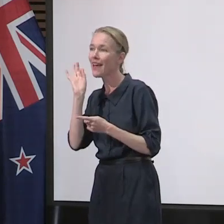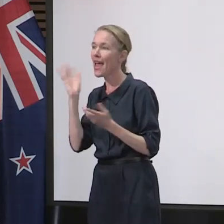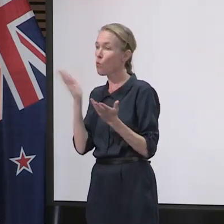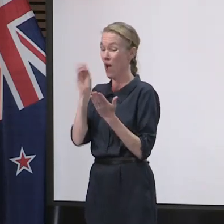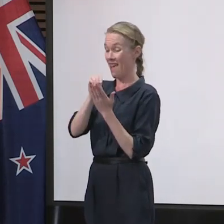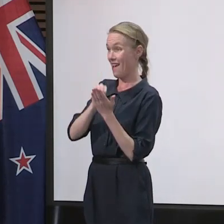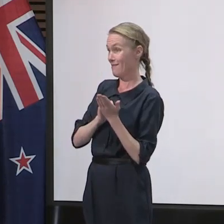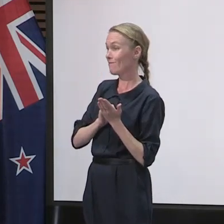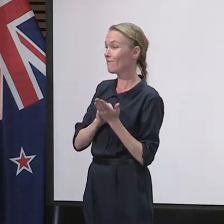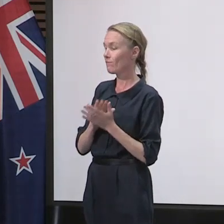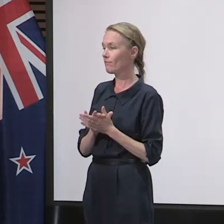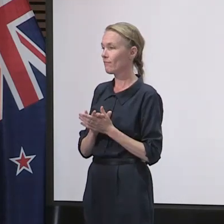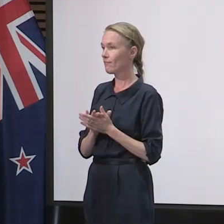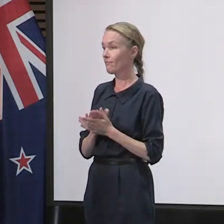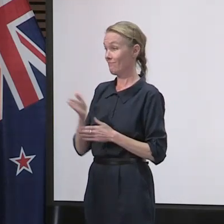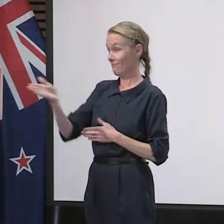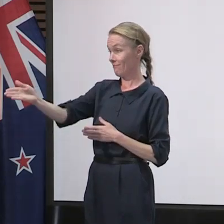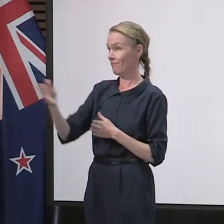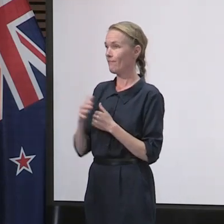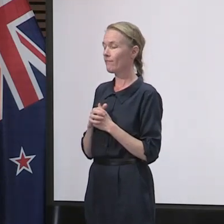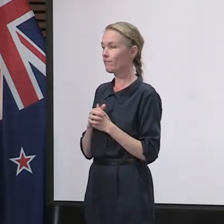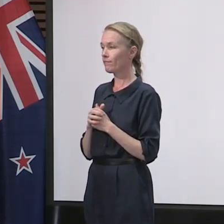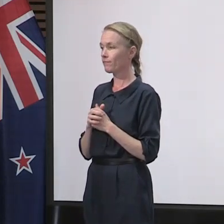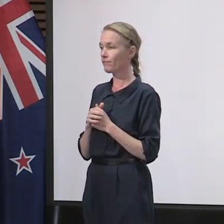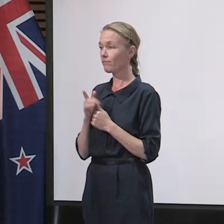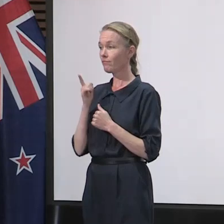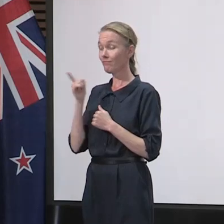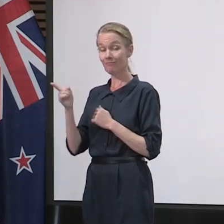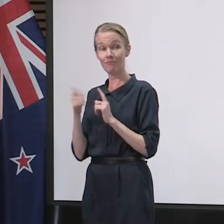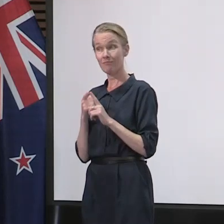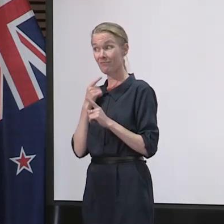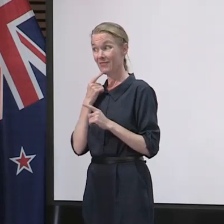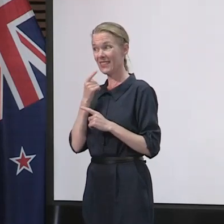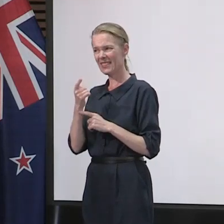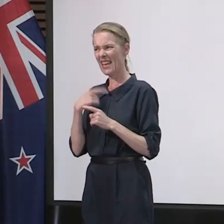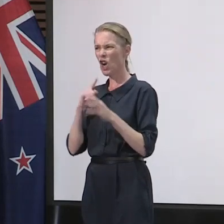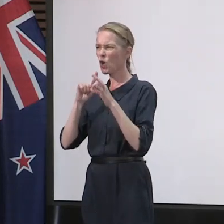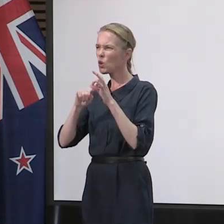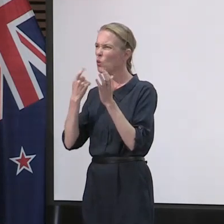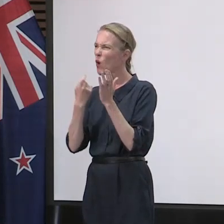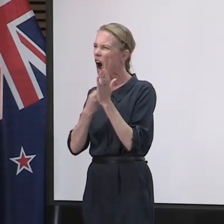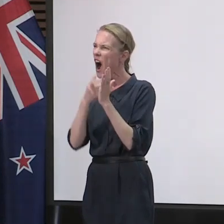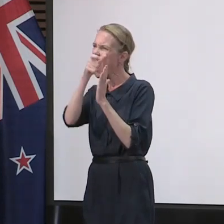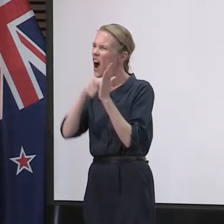work, this is when they're visiting other premises, retail outlets and hospitality